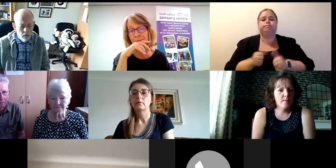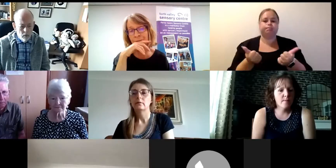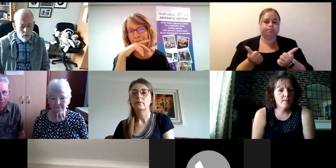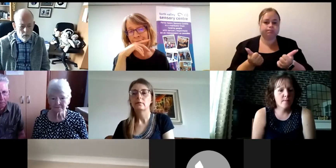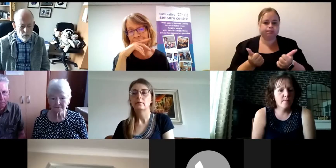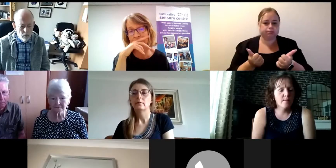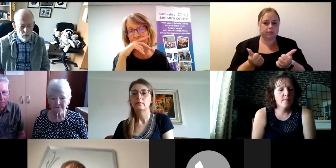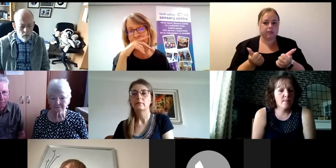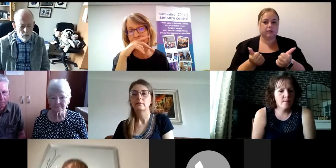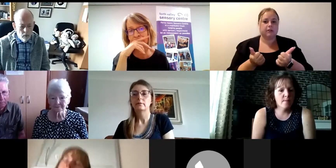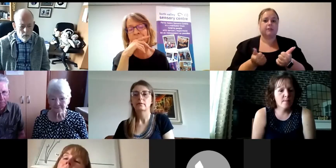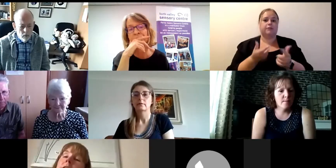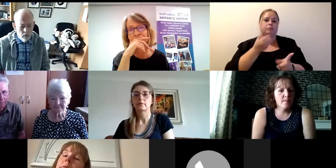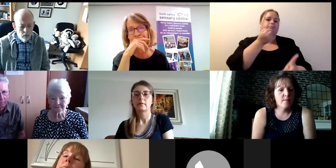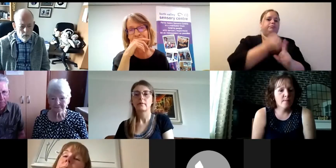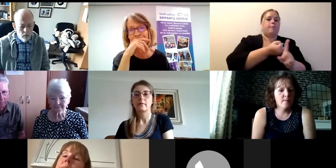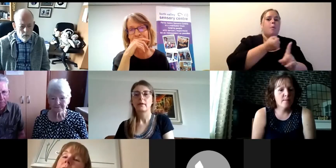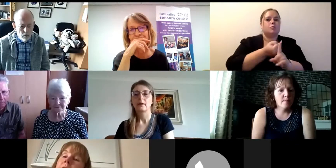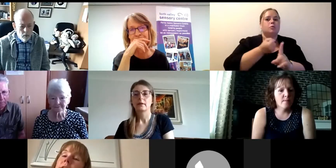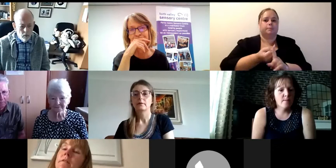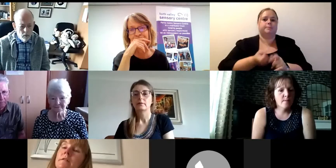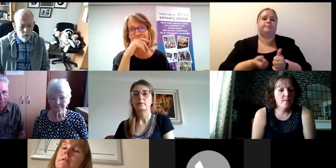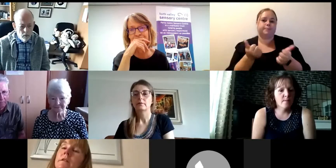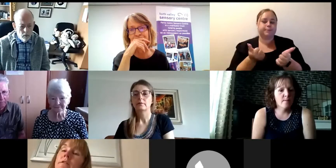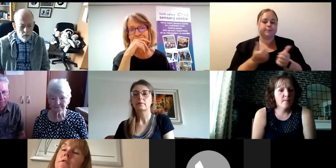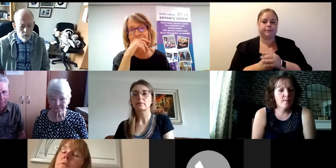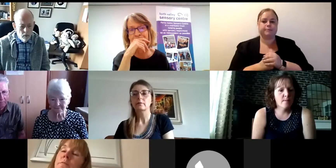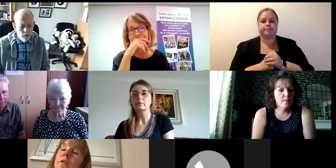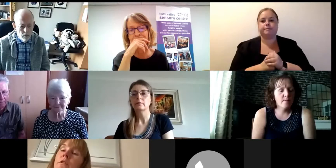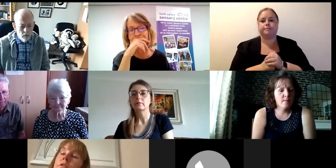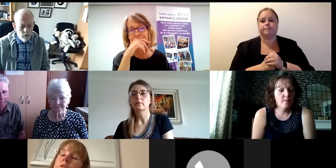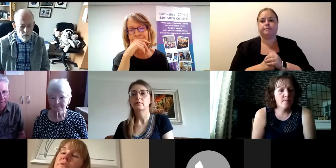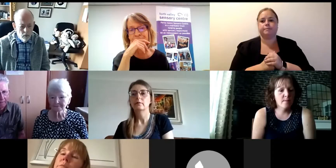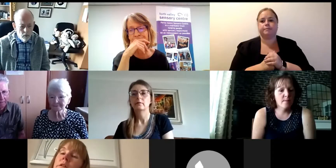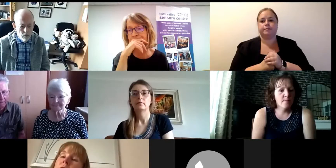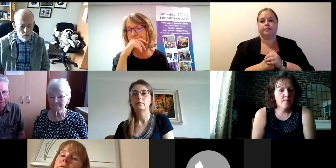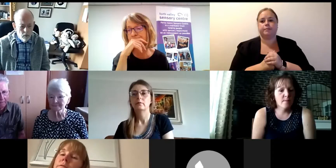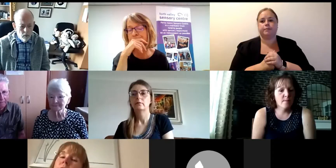good and because of my cycling